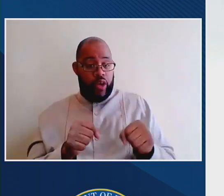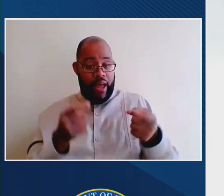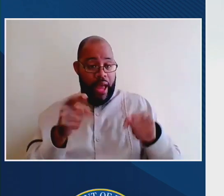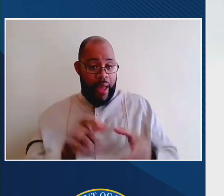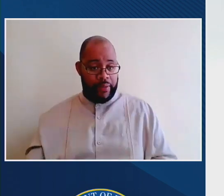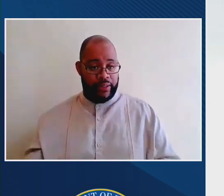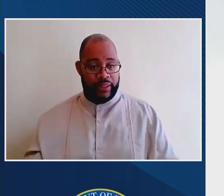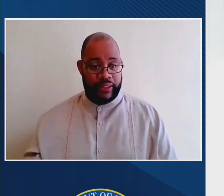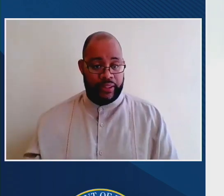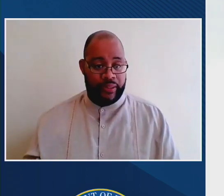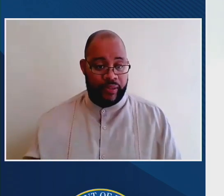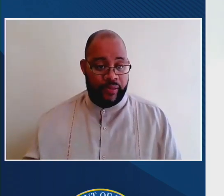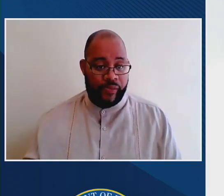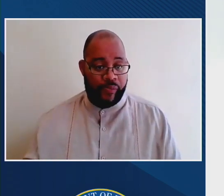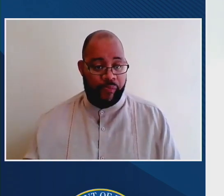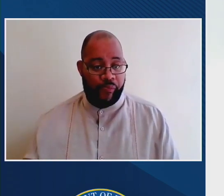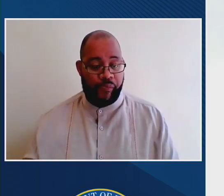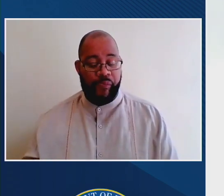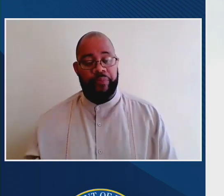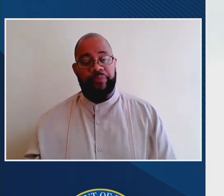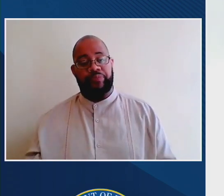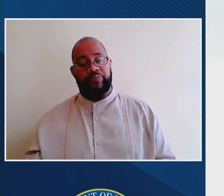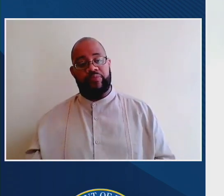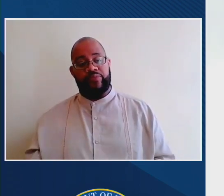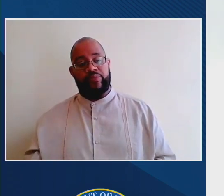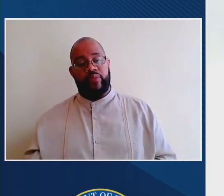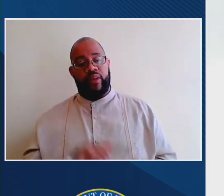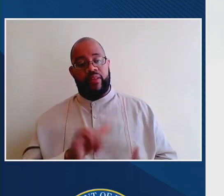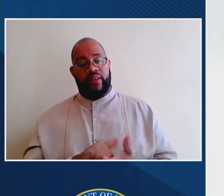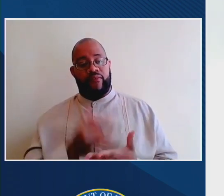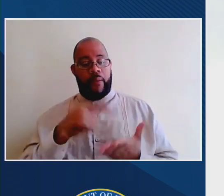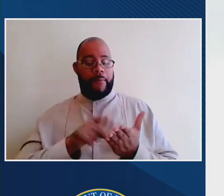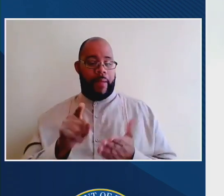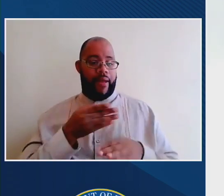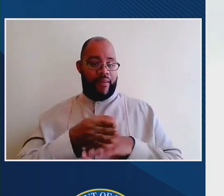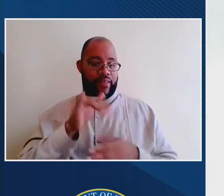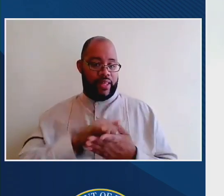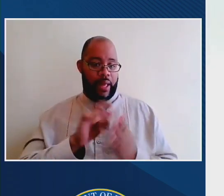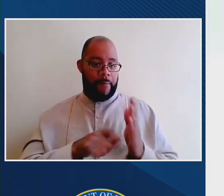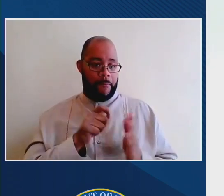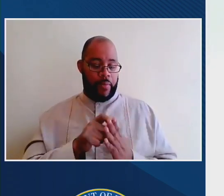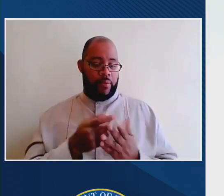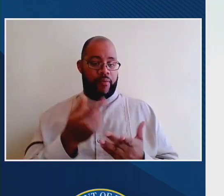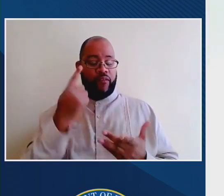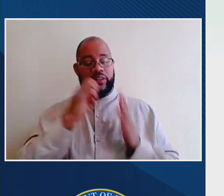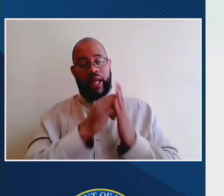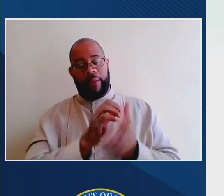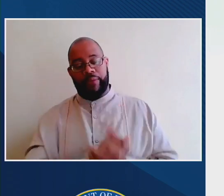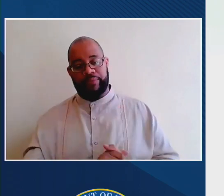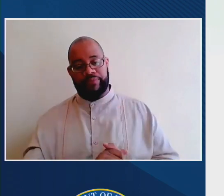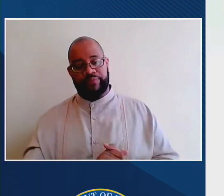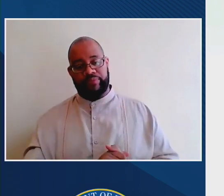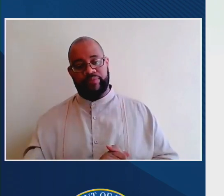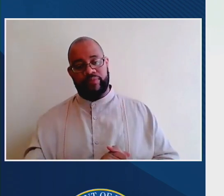Department granting a request for a payment after that point. For example, let's say that this many